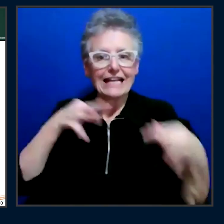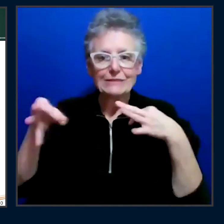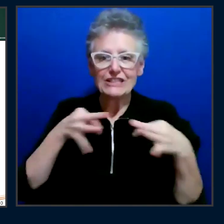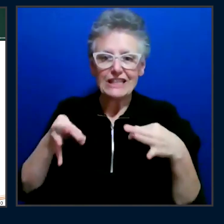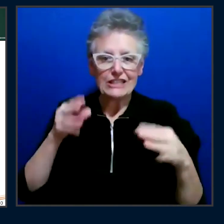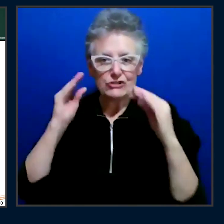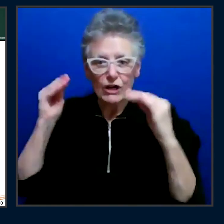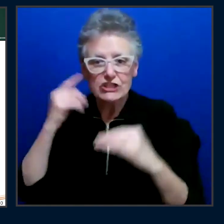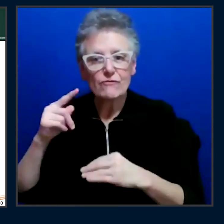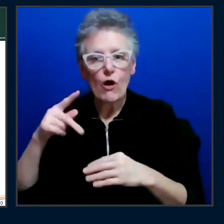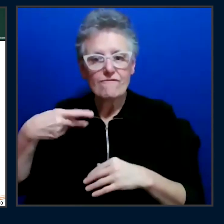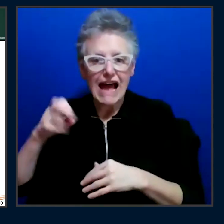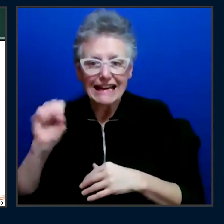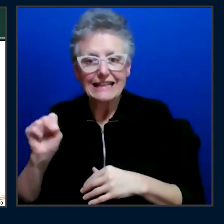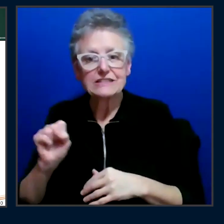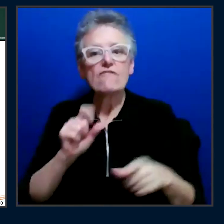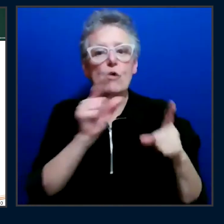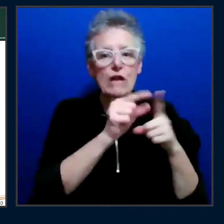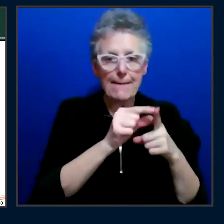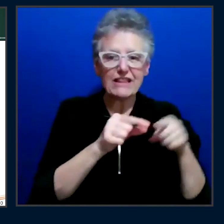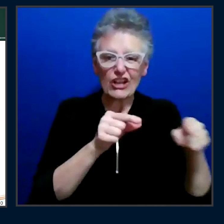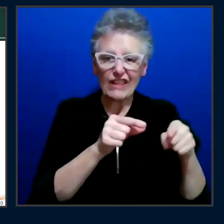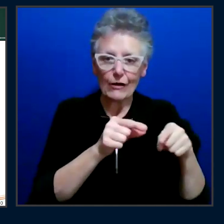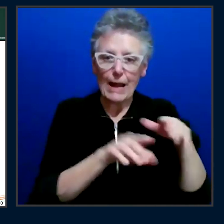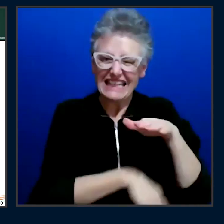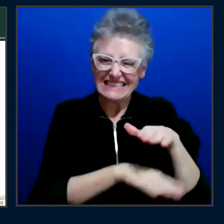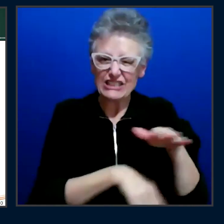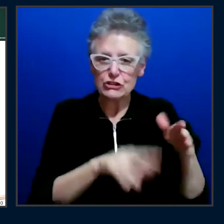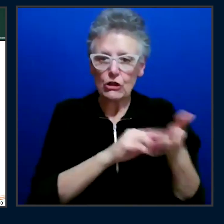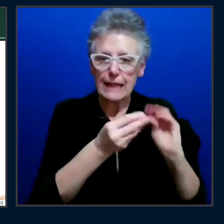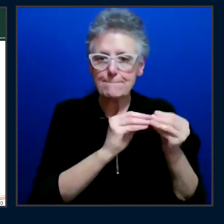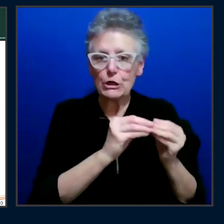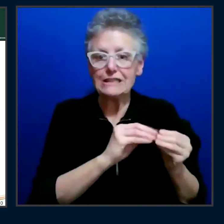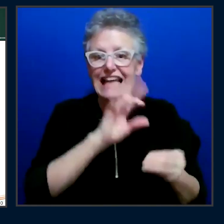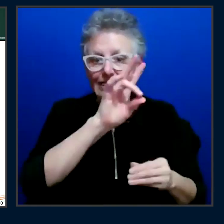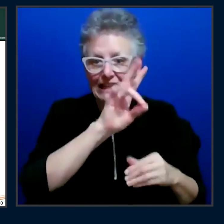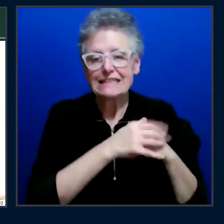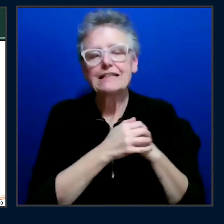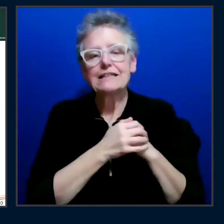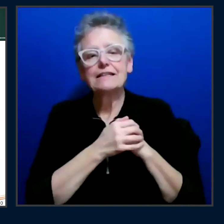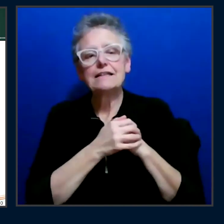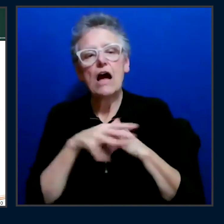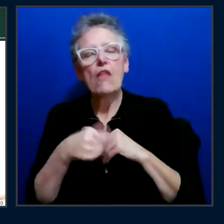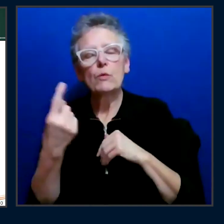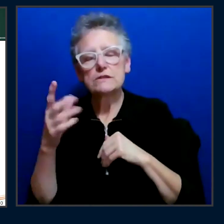Vocabulary is in here. It's essential. Seven-- let me see what some of the other ones were.